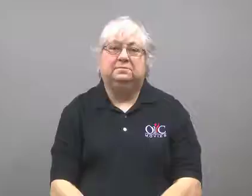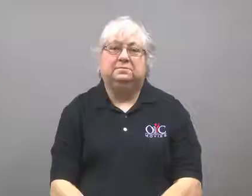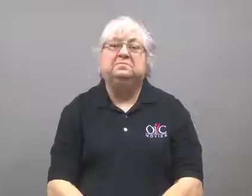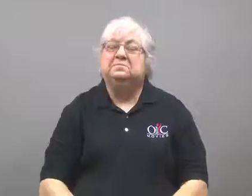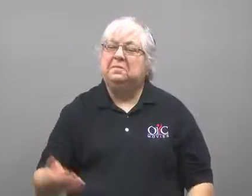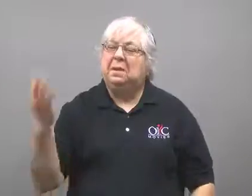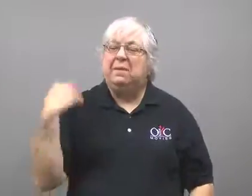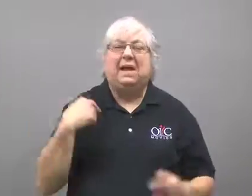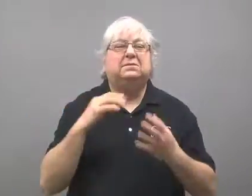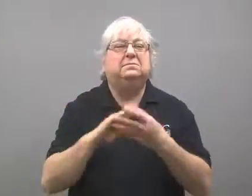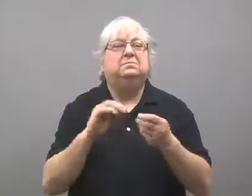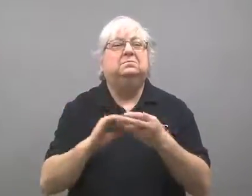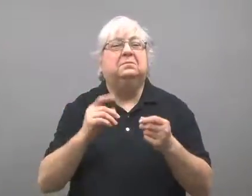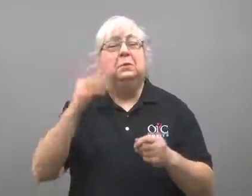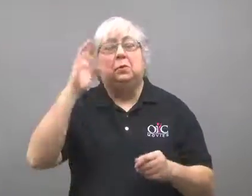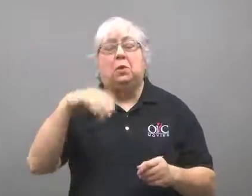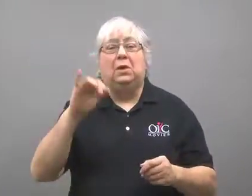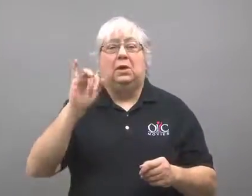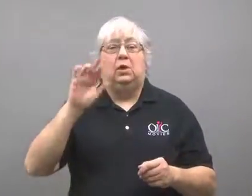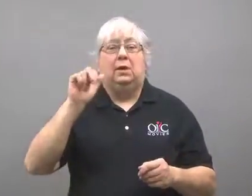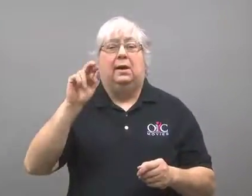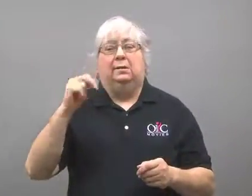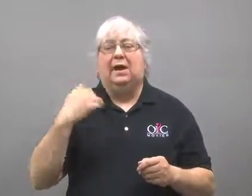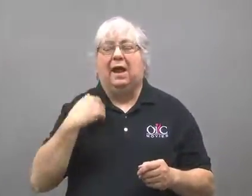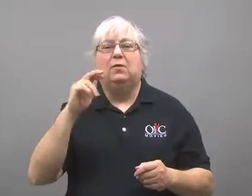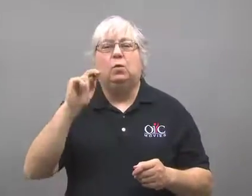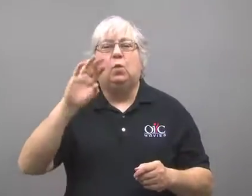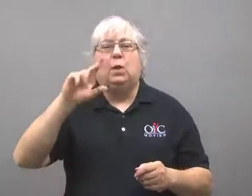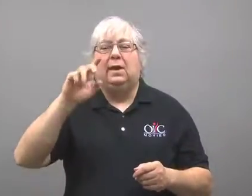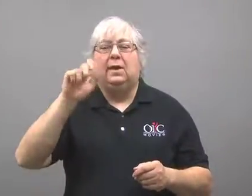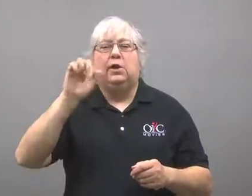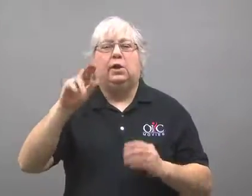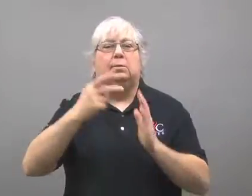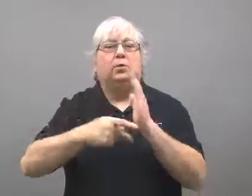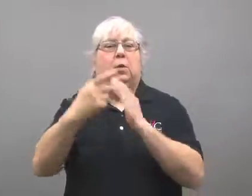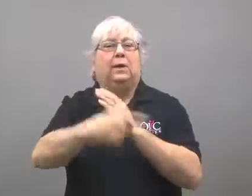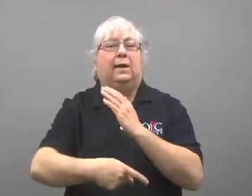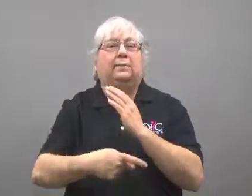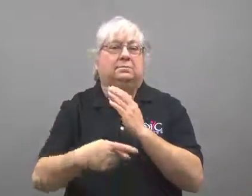I've done a story about Iran and its nuclear program.